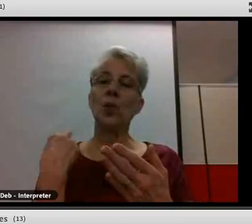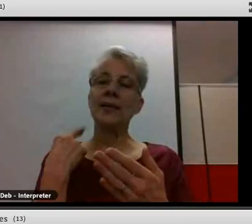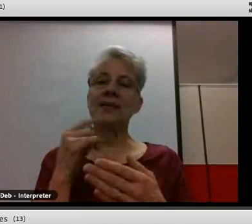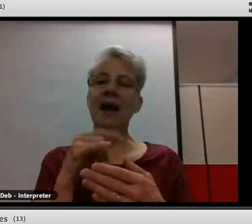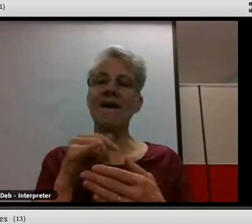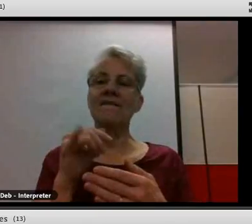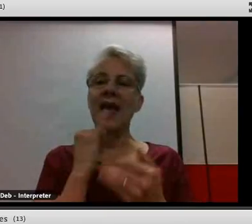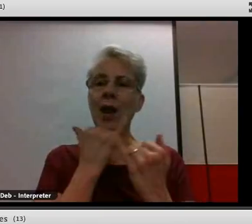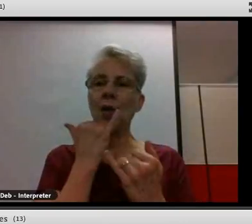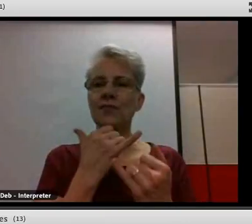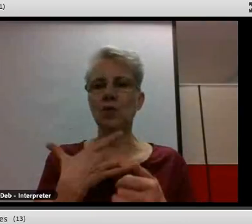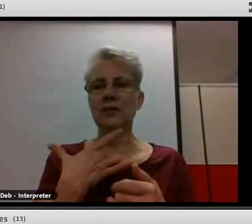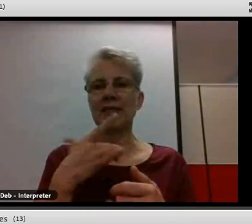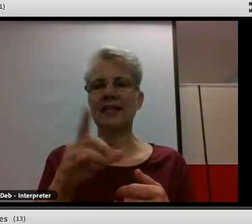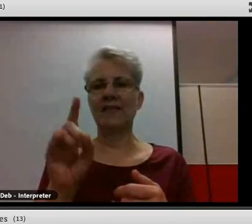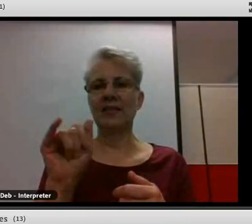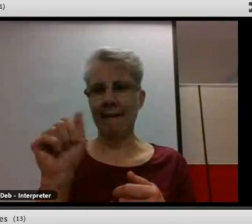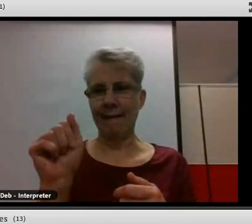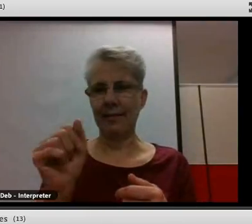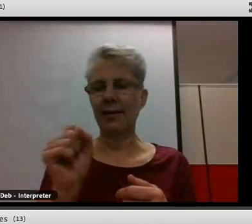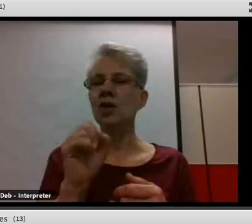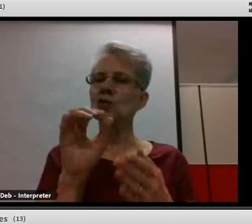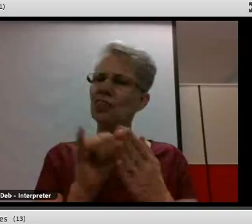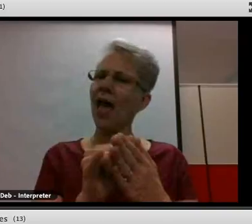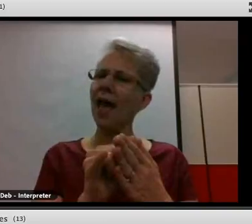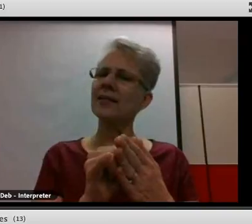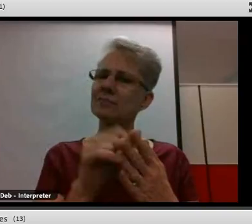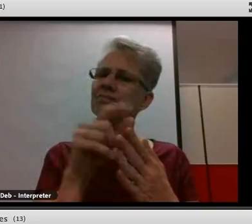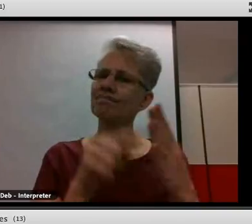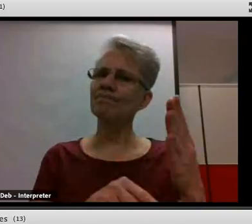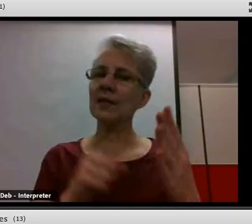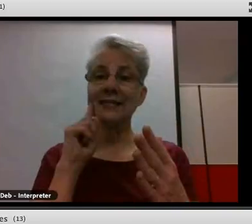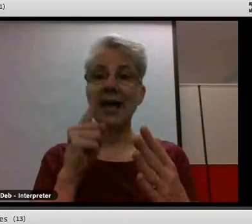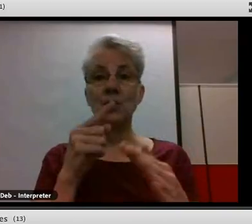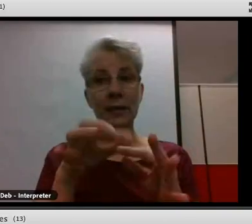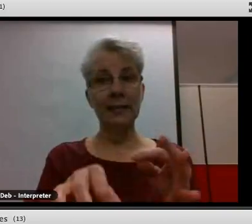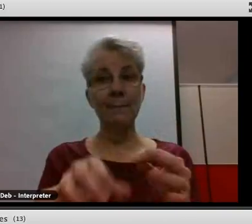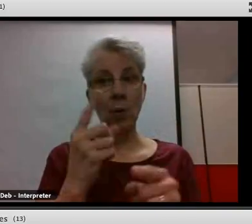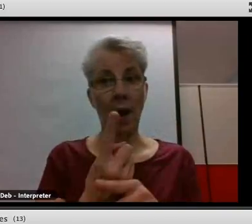And I don't know if somebody did this on purpose. This is Yvette's Bridal Site.